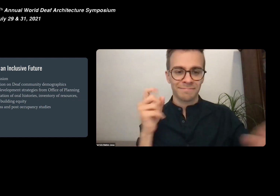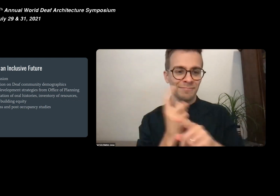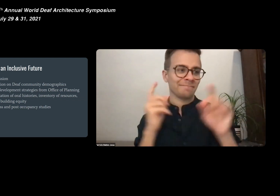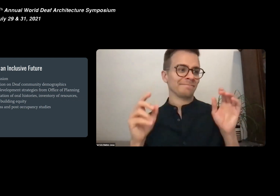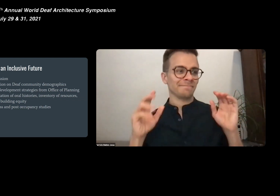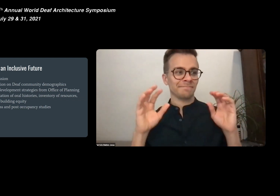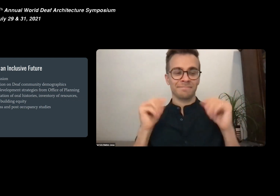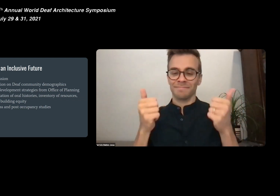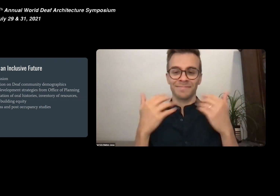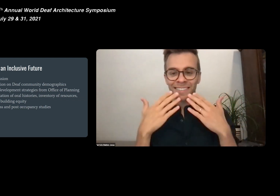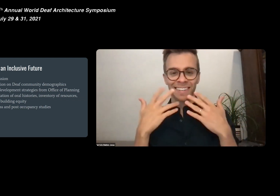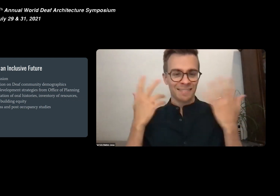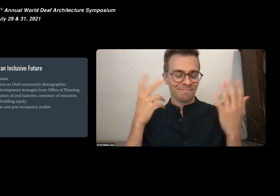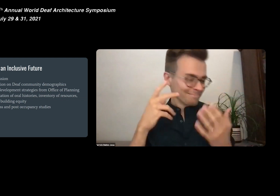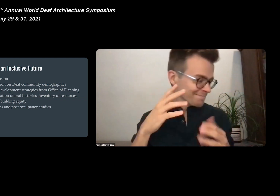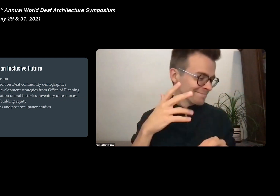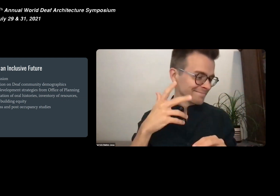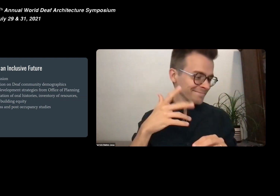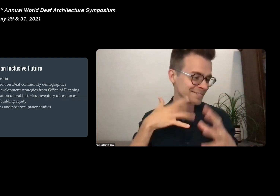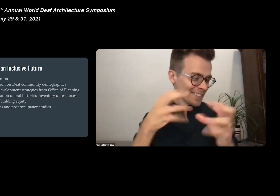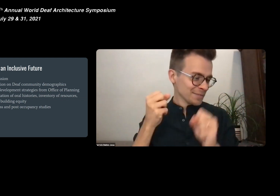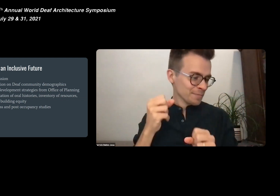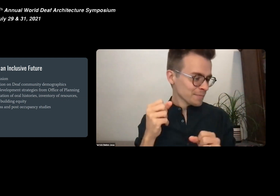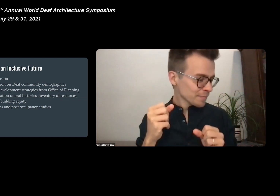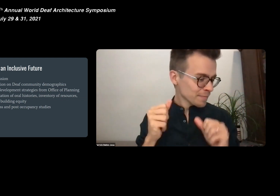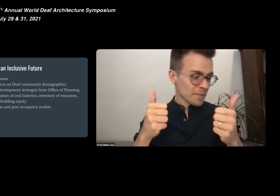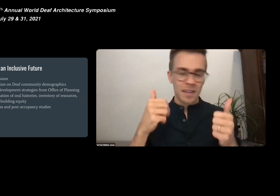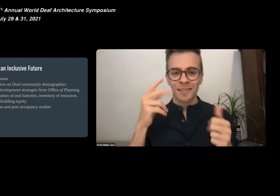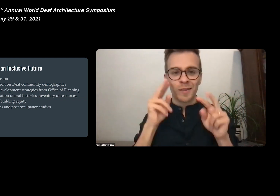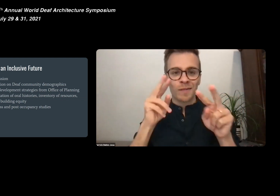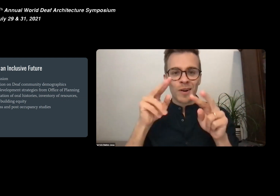We're at the end. Wow, that went by fast!